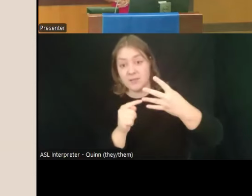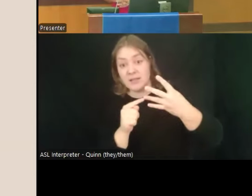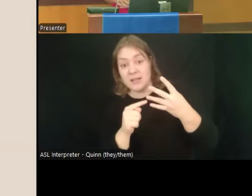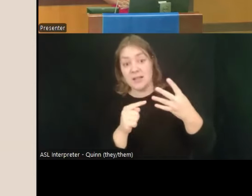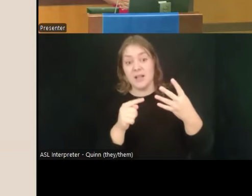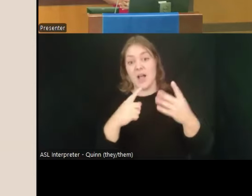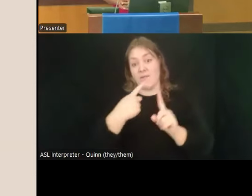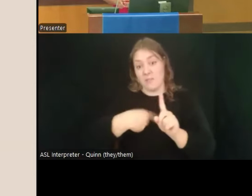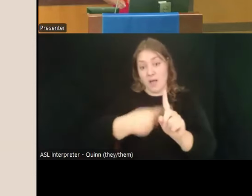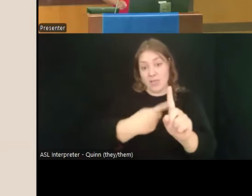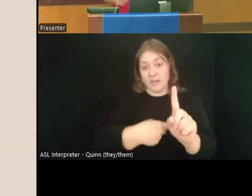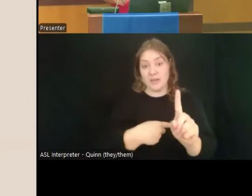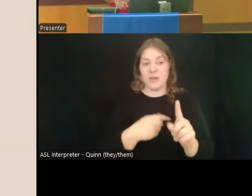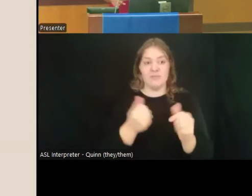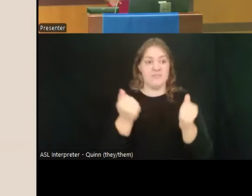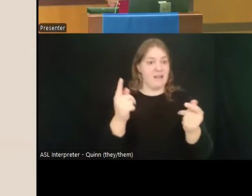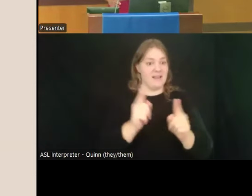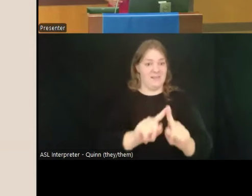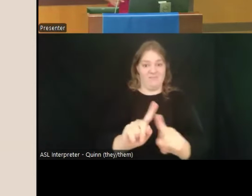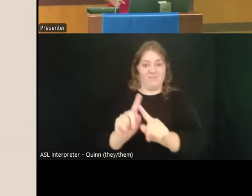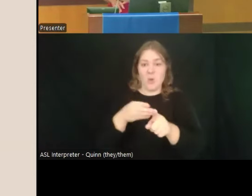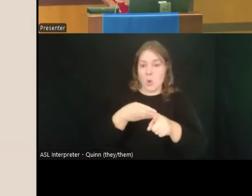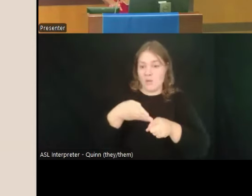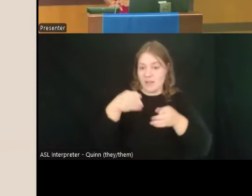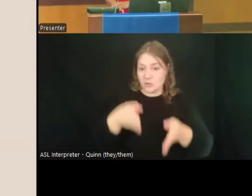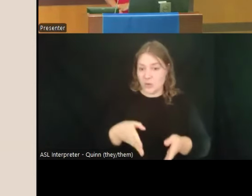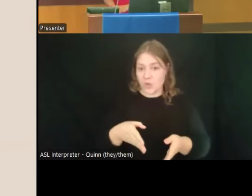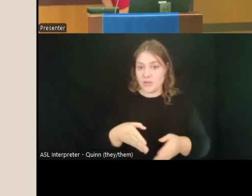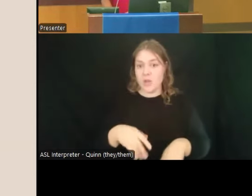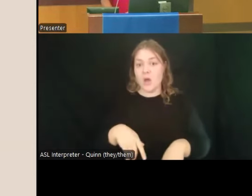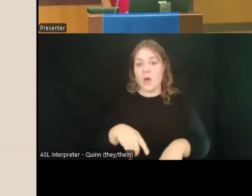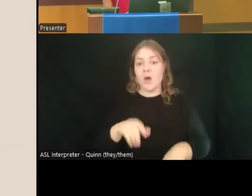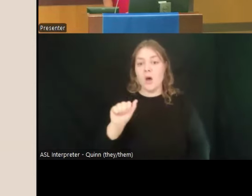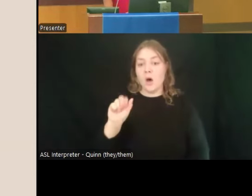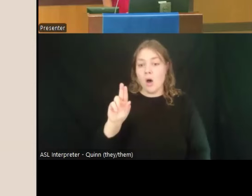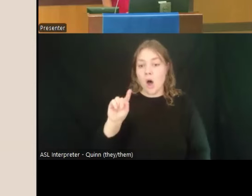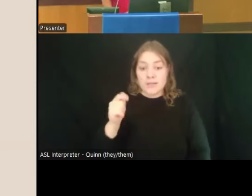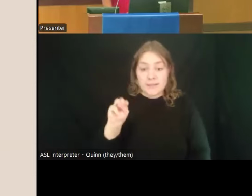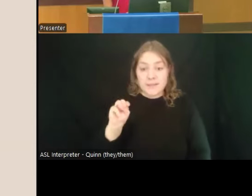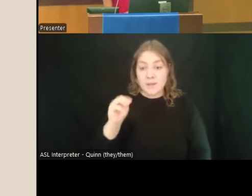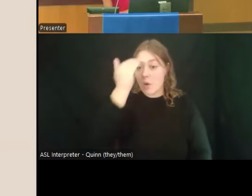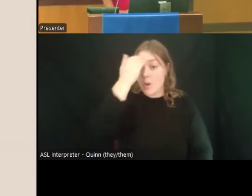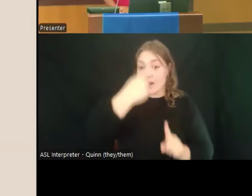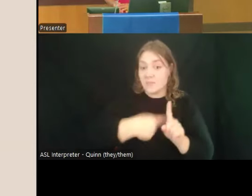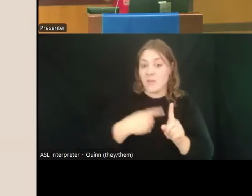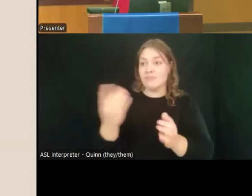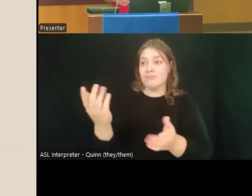professionals um for um Autism Awareness Month we brought in Dr Laura Washington and she was